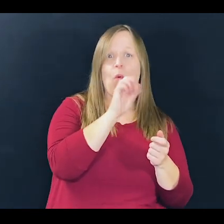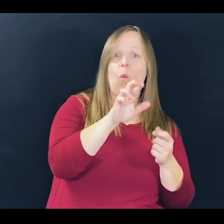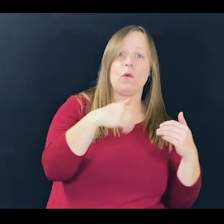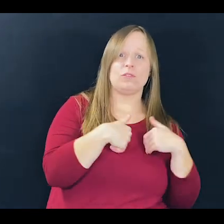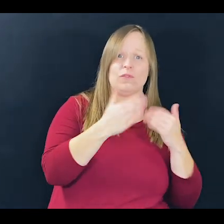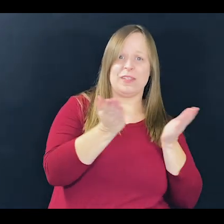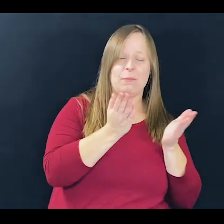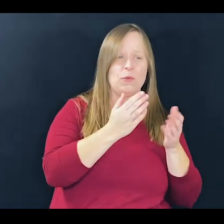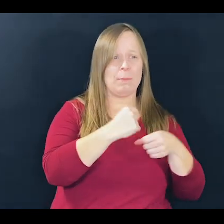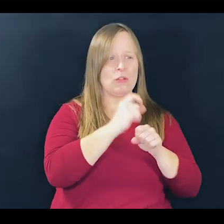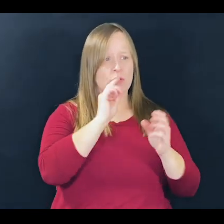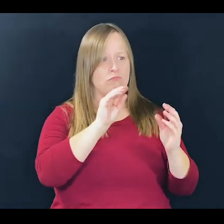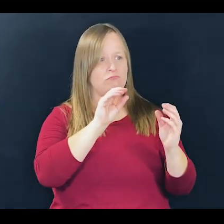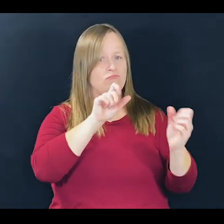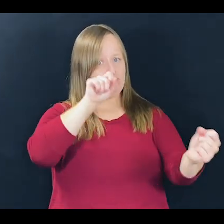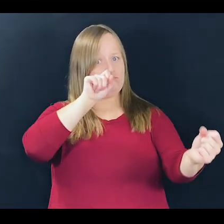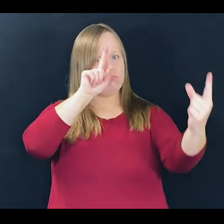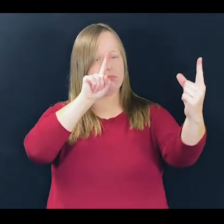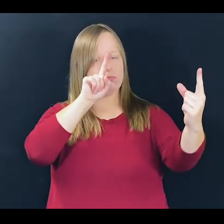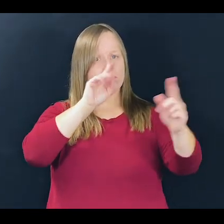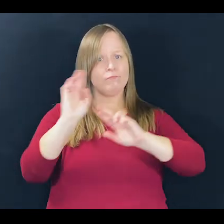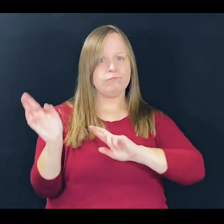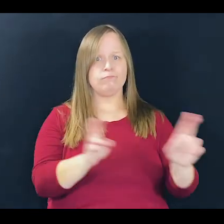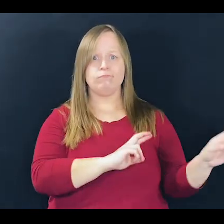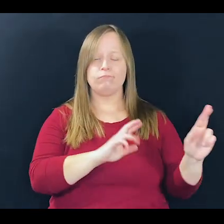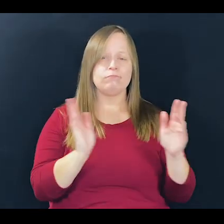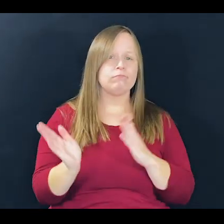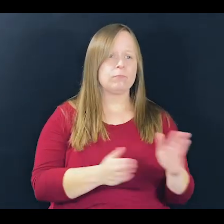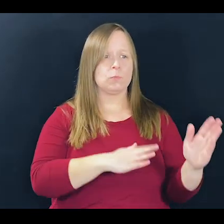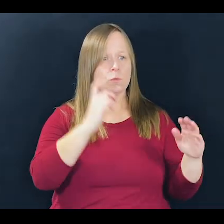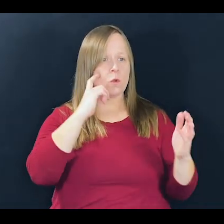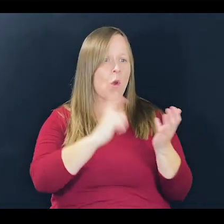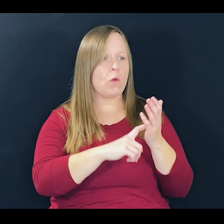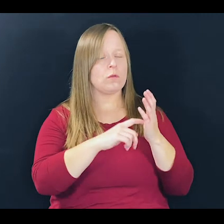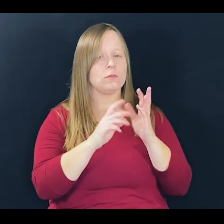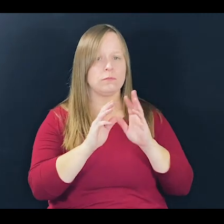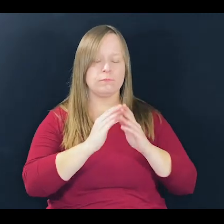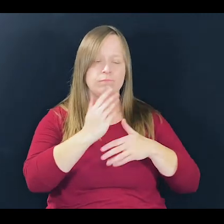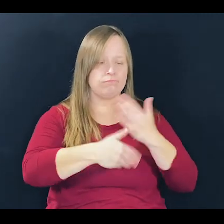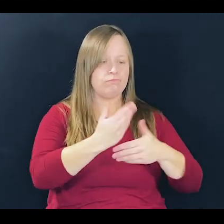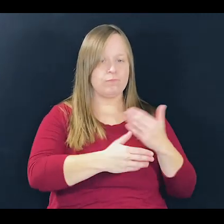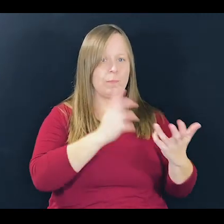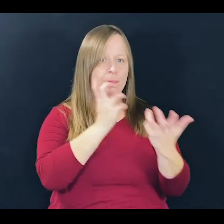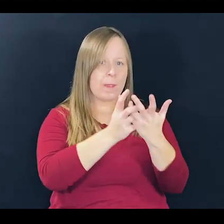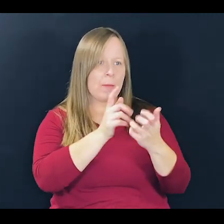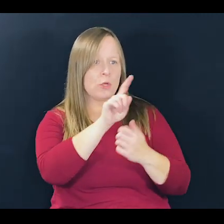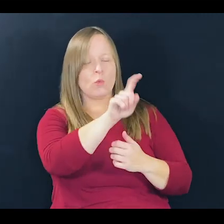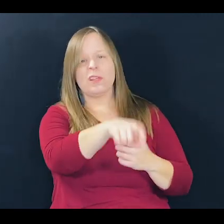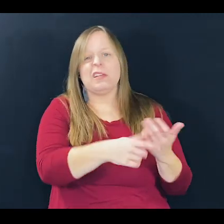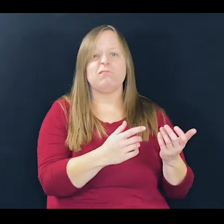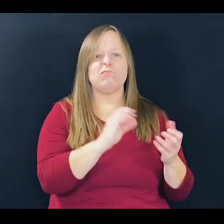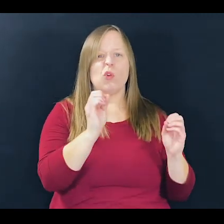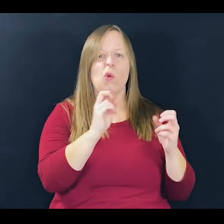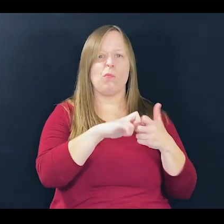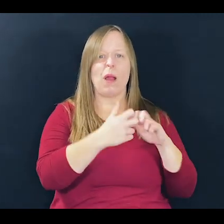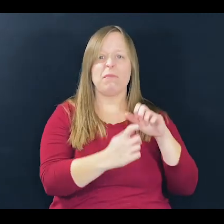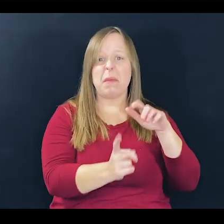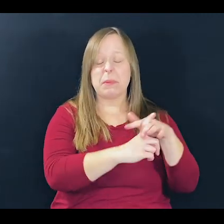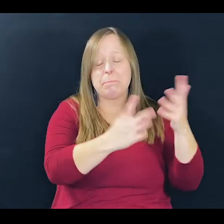animal because you want to make sure that they have a lot of notice so that they can definitely accommodate your need with your animal.